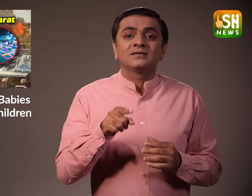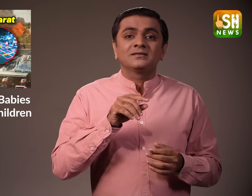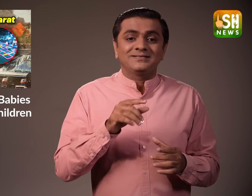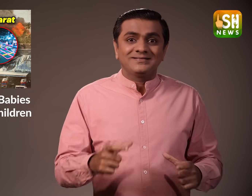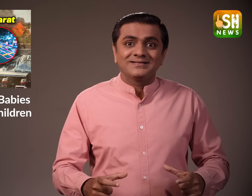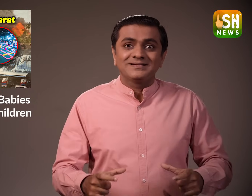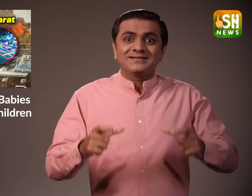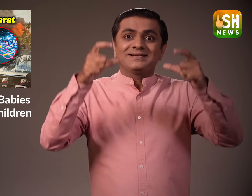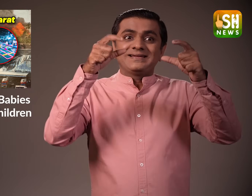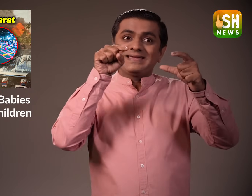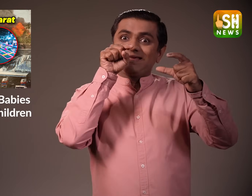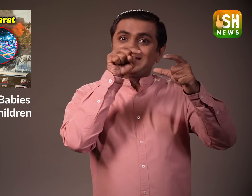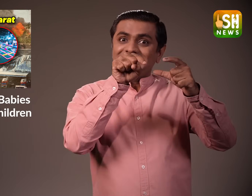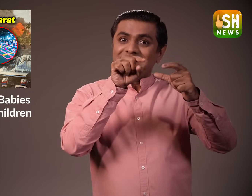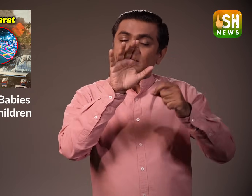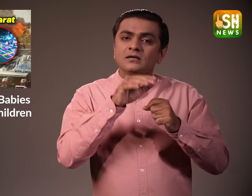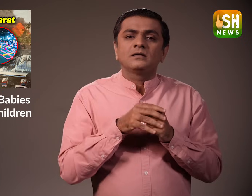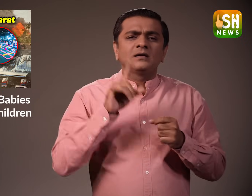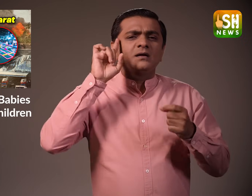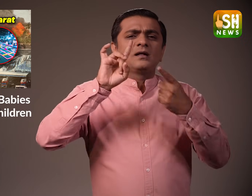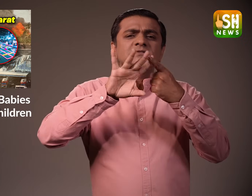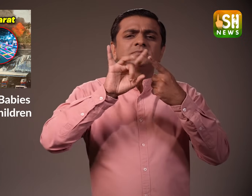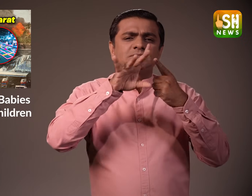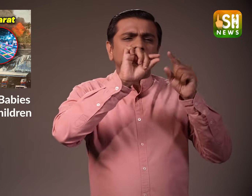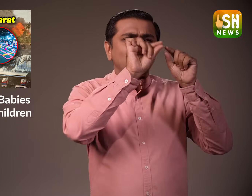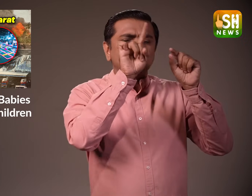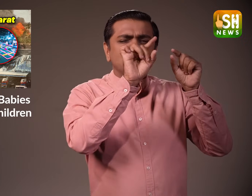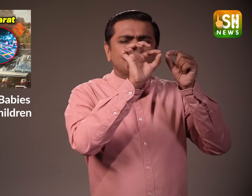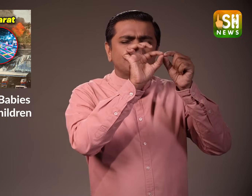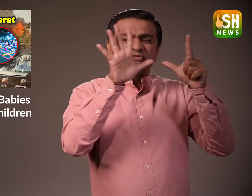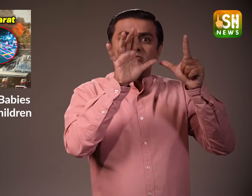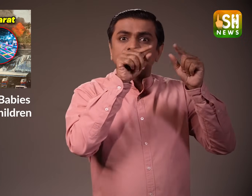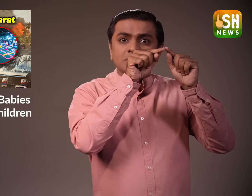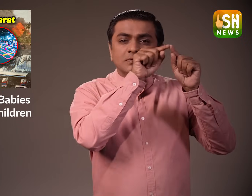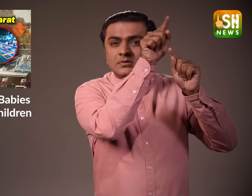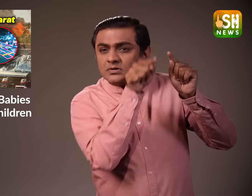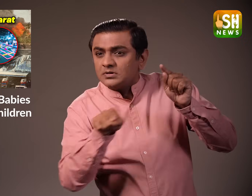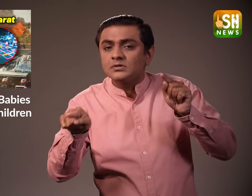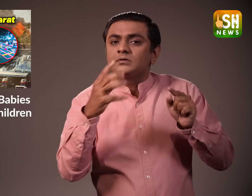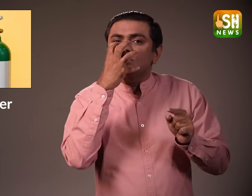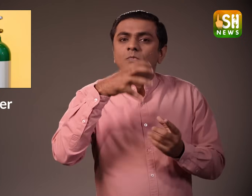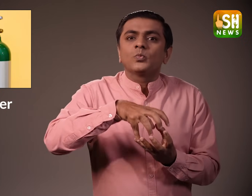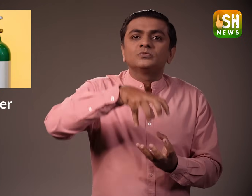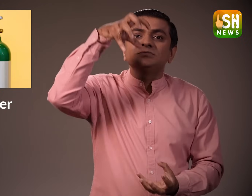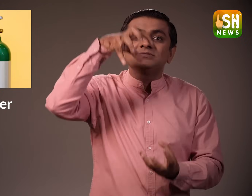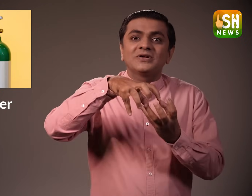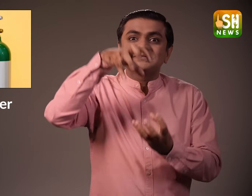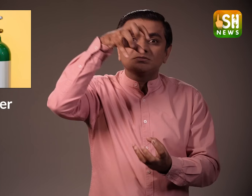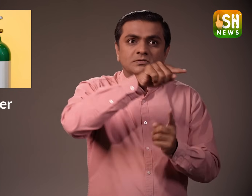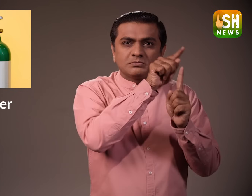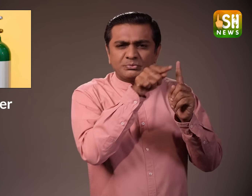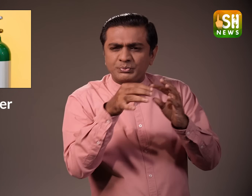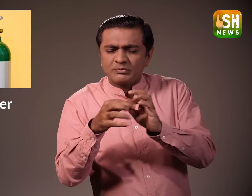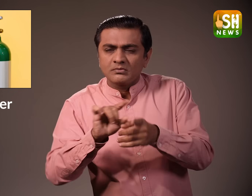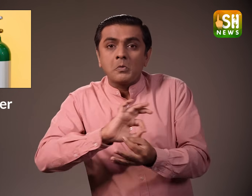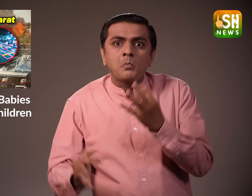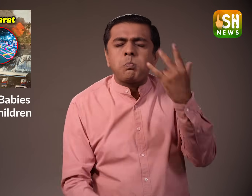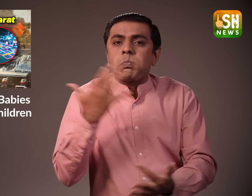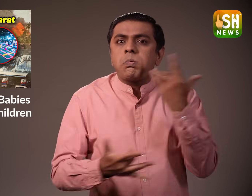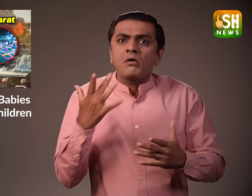The fire was allegedly set off by a short-circuit which ignited blasts in oxygen cylinders.